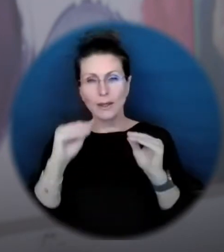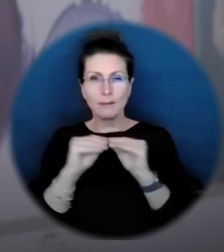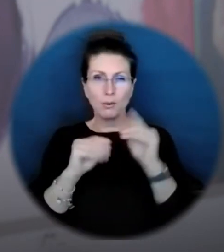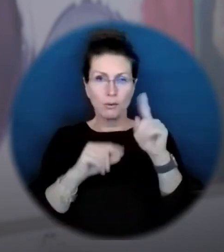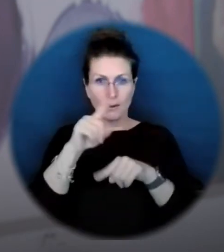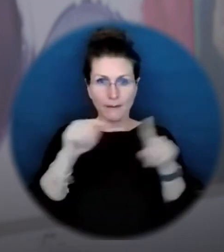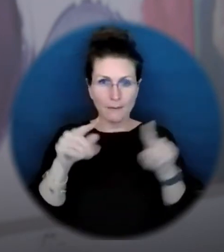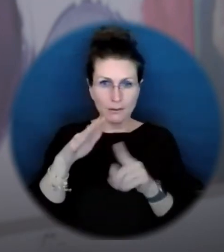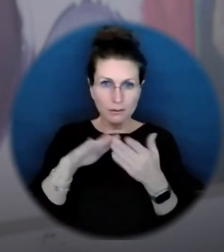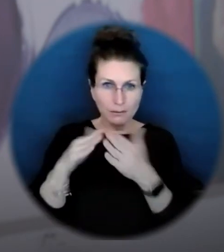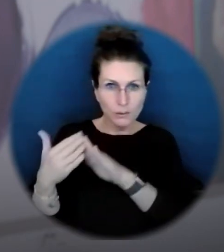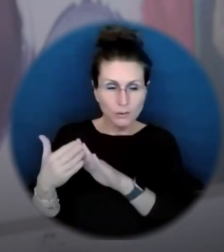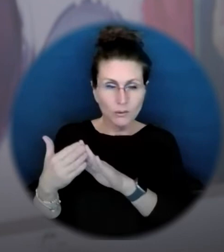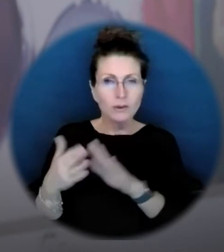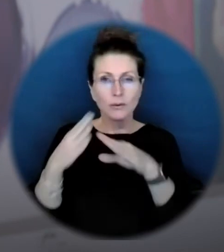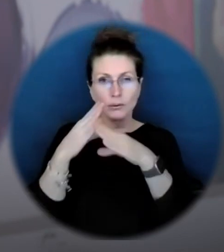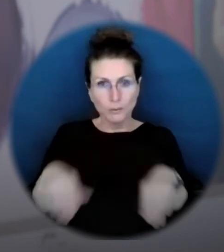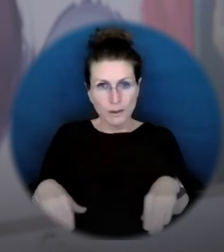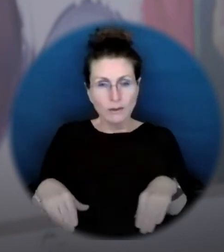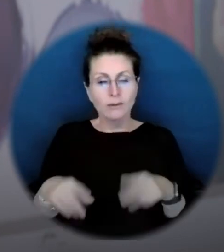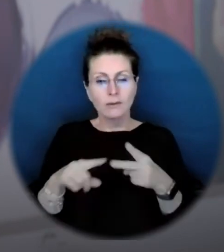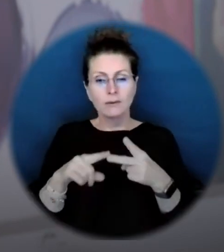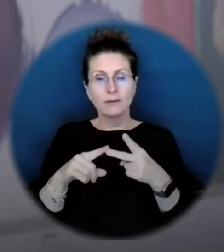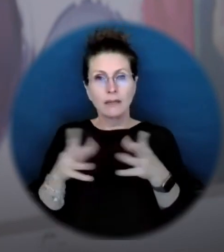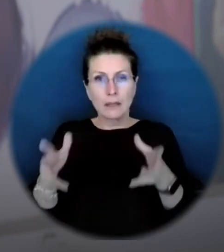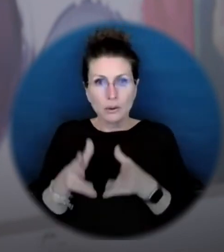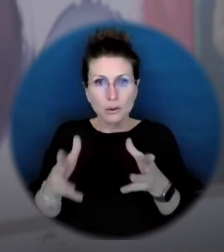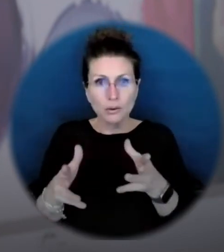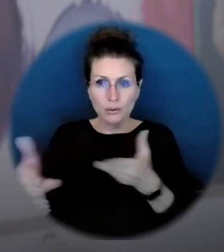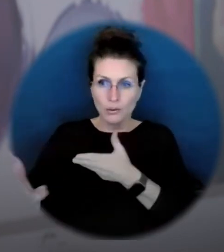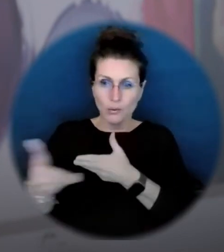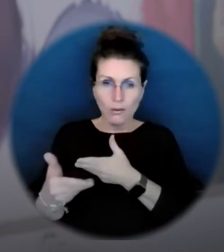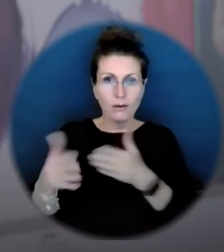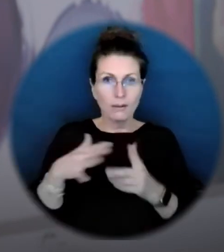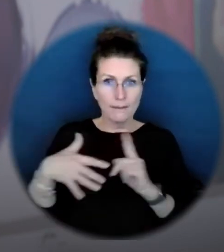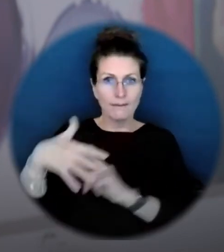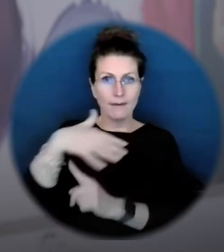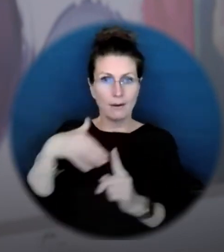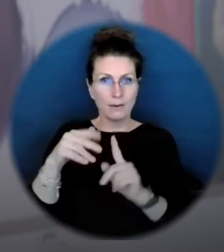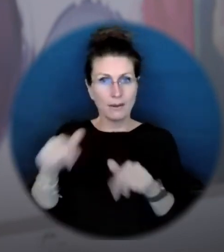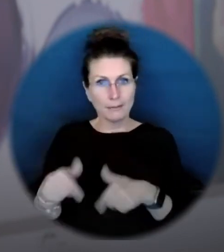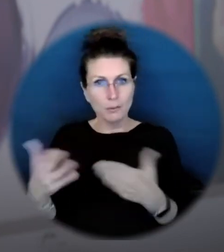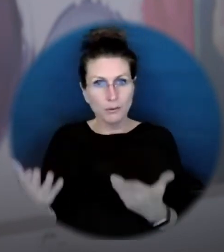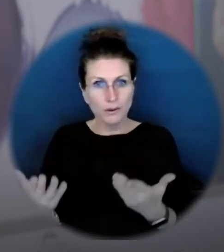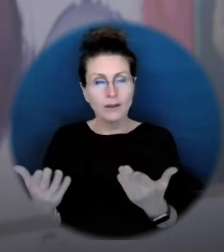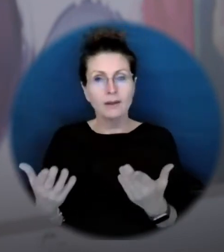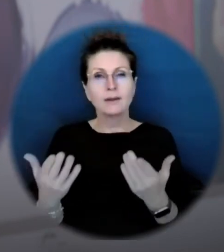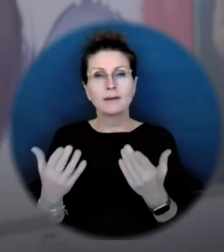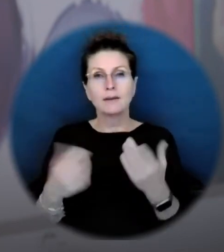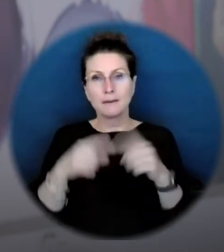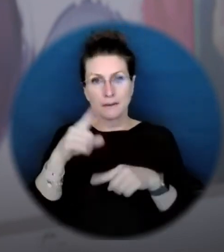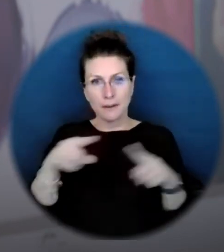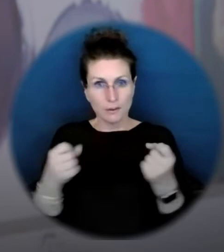by reducing barriers, fostering a welcoming environment, and providing a variety of supports